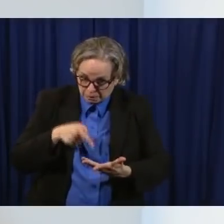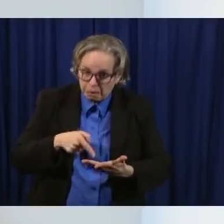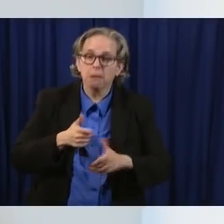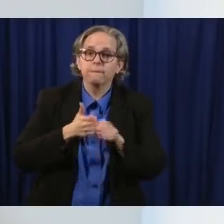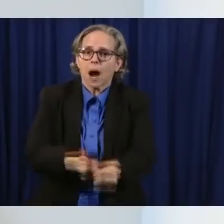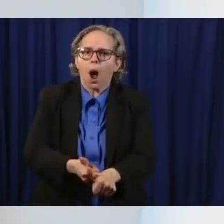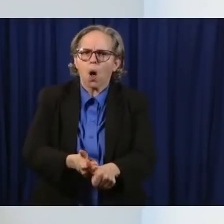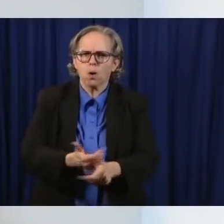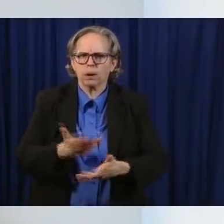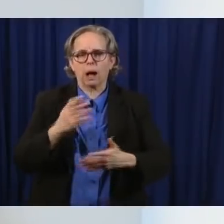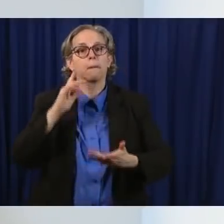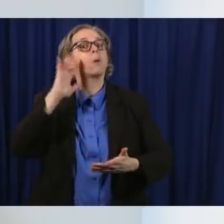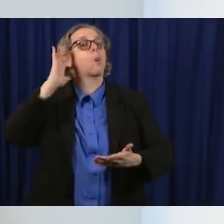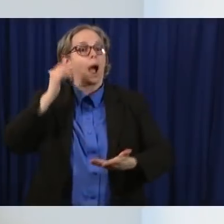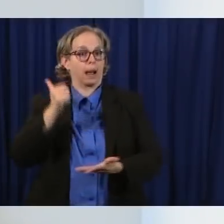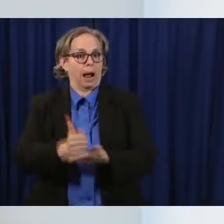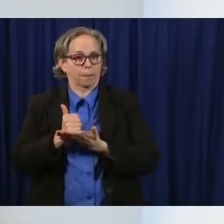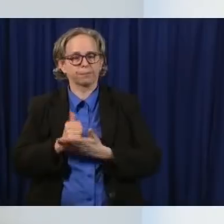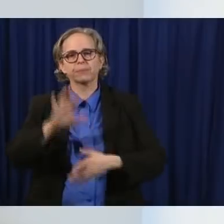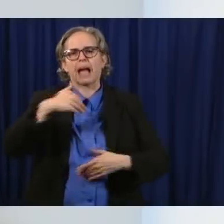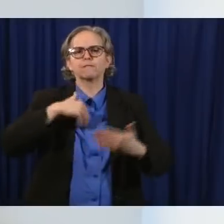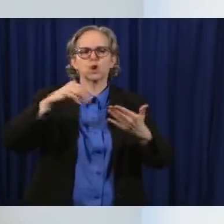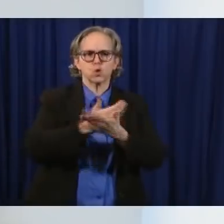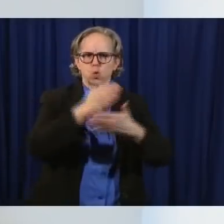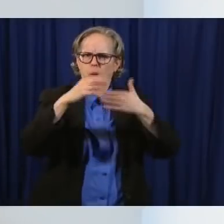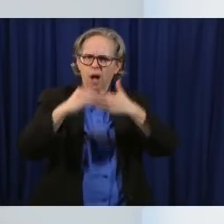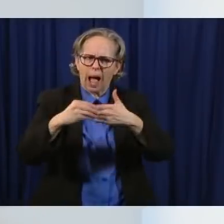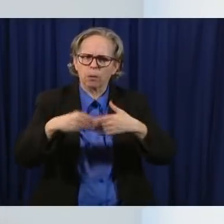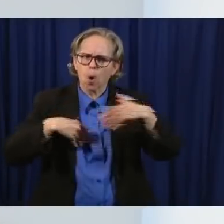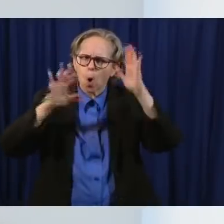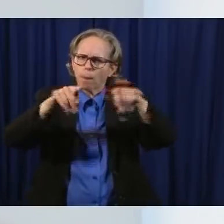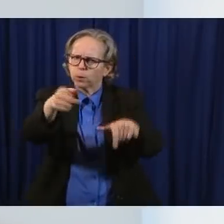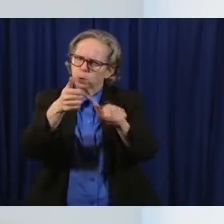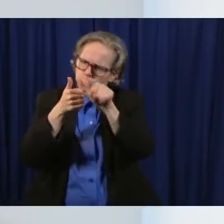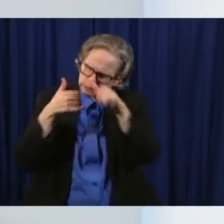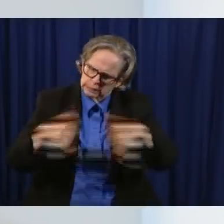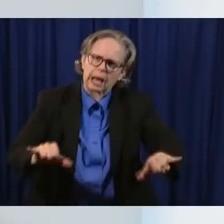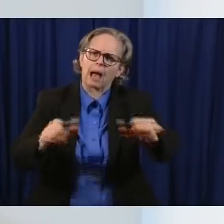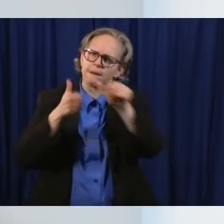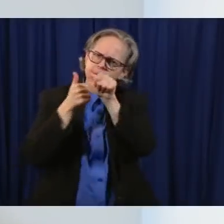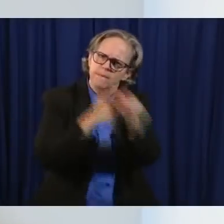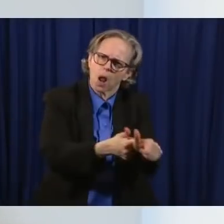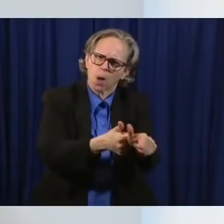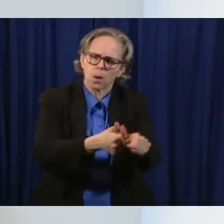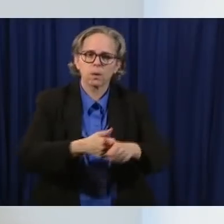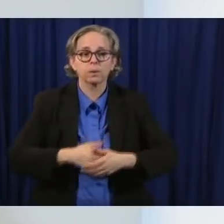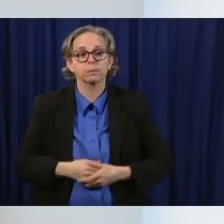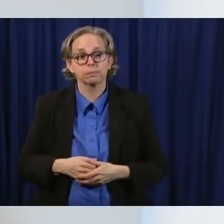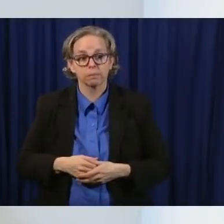SEEN THE HEALTH BENEFITS OF DOING IT. AS WE ISSUE THIS GUY IS WE HOPE